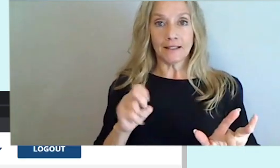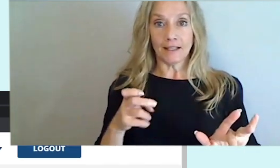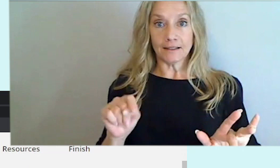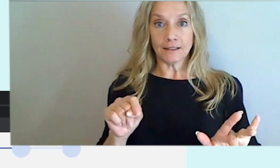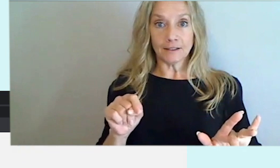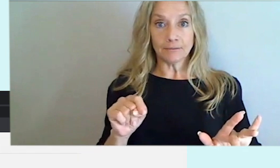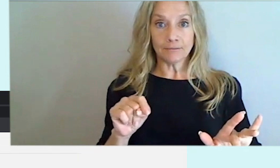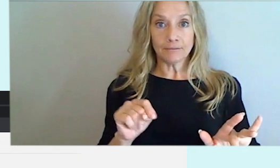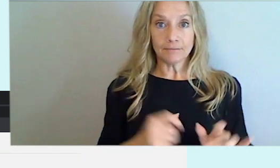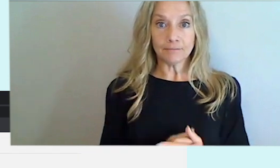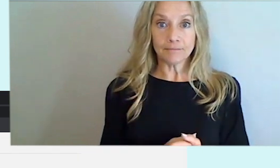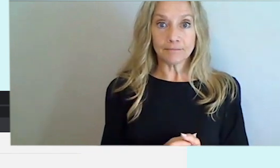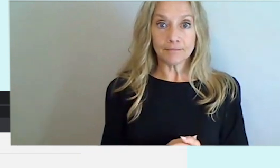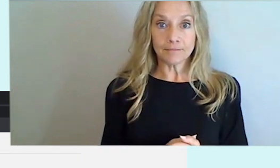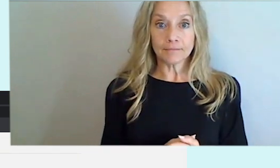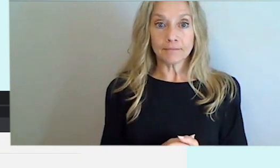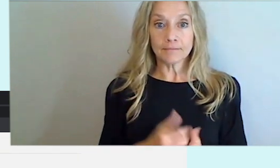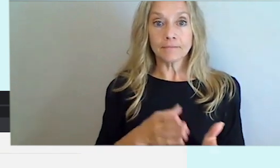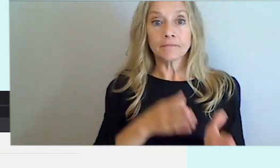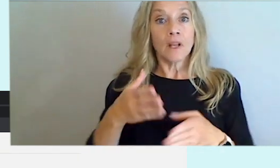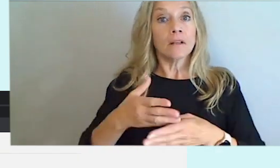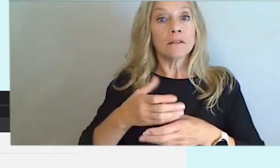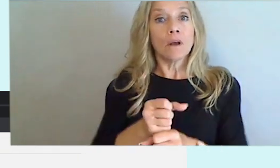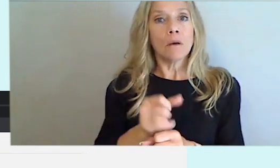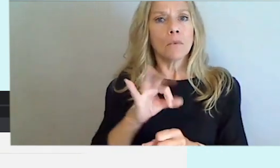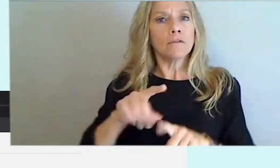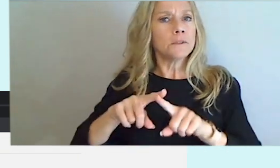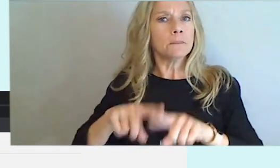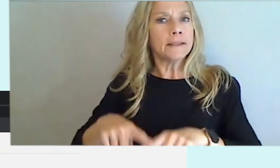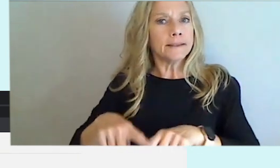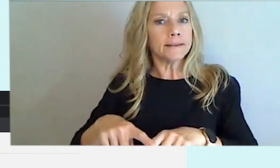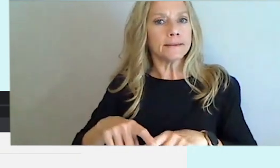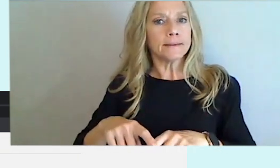The summary of dependent care expense page shows the added expense.